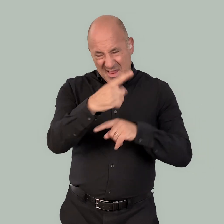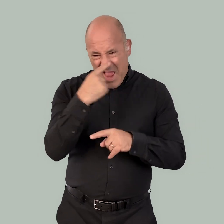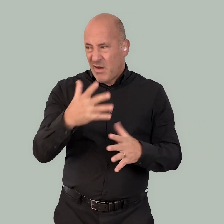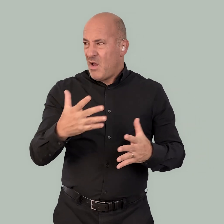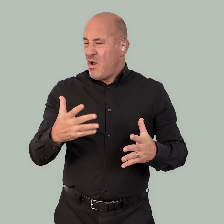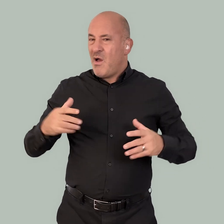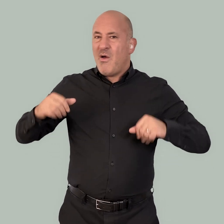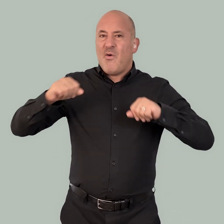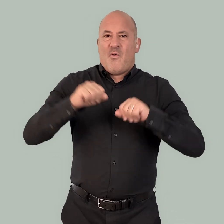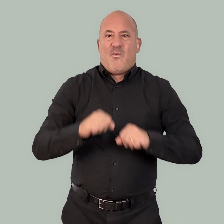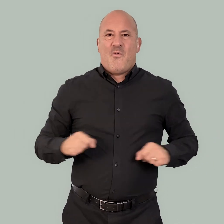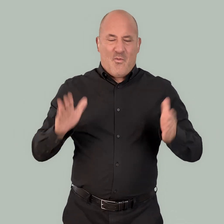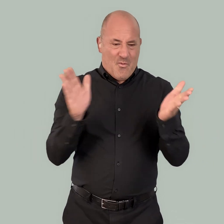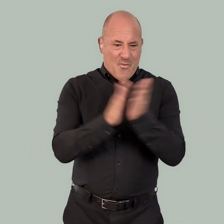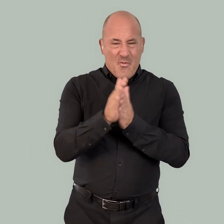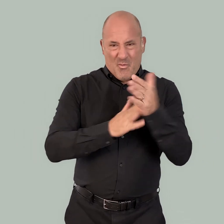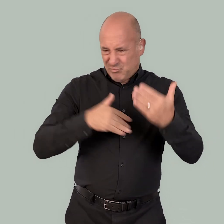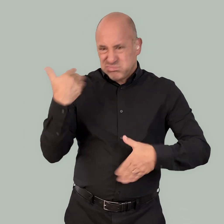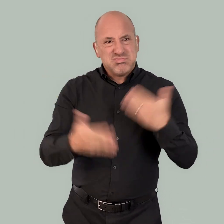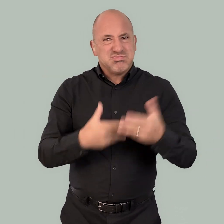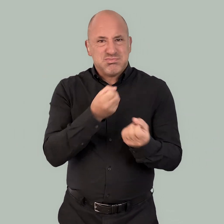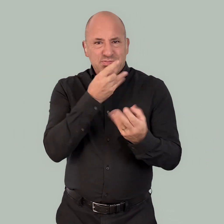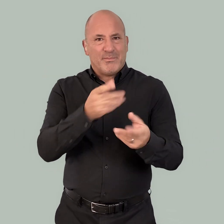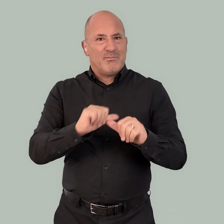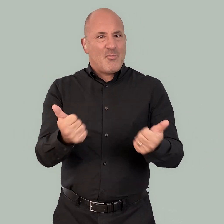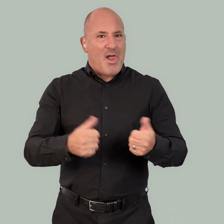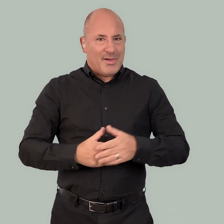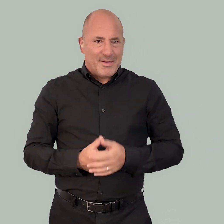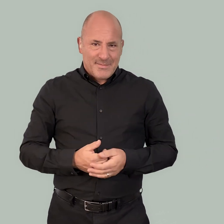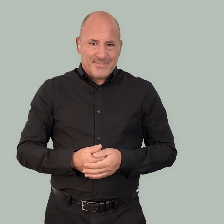and enable them to fulfil their potential.